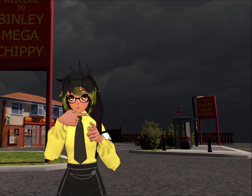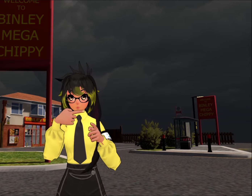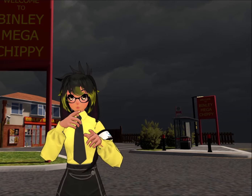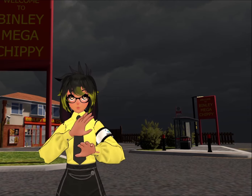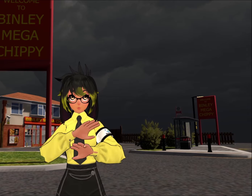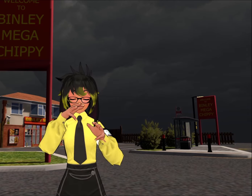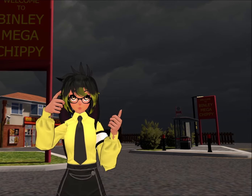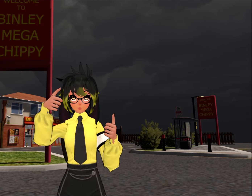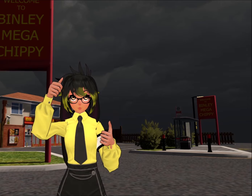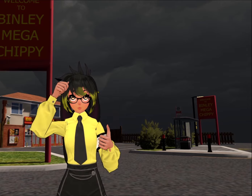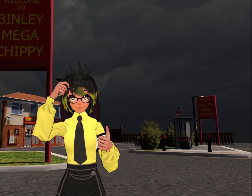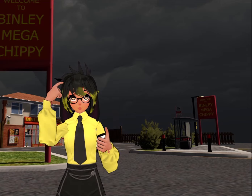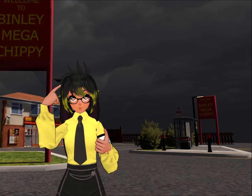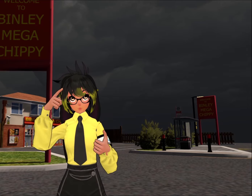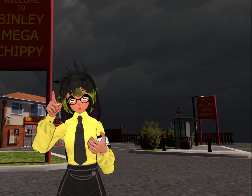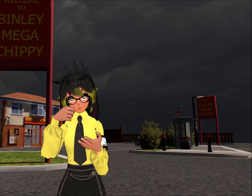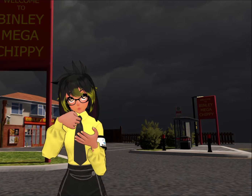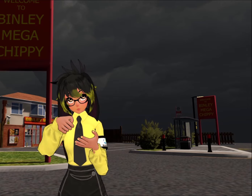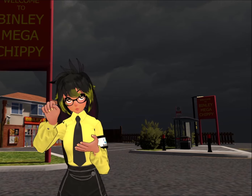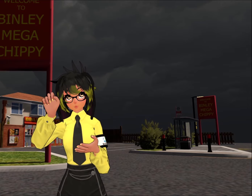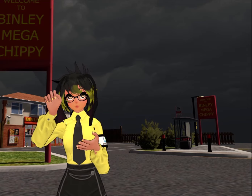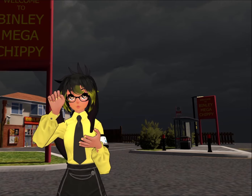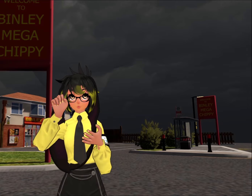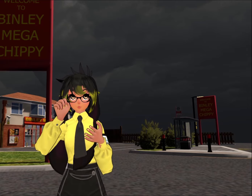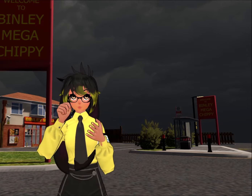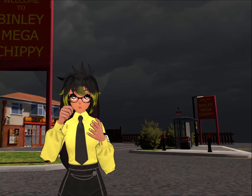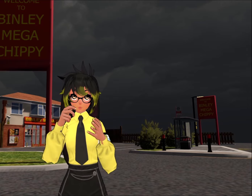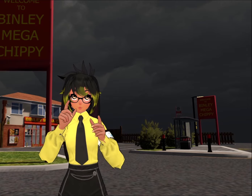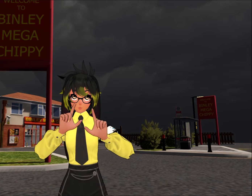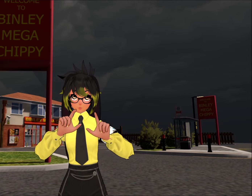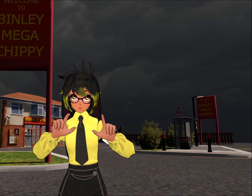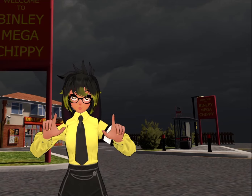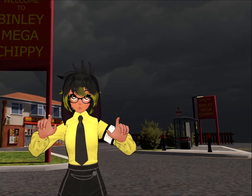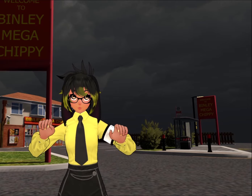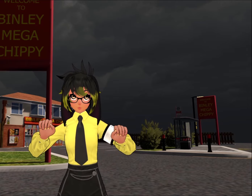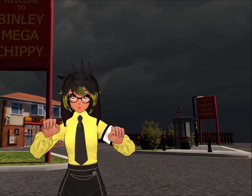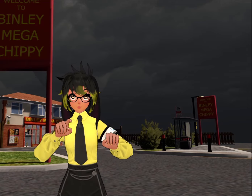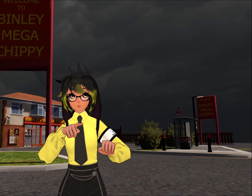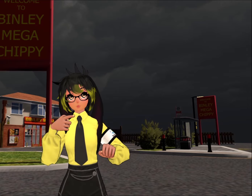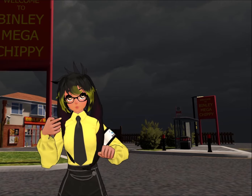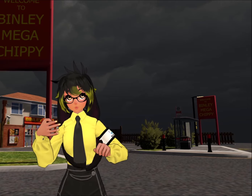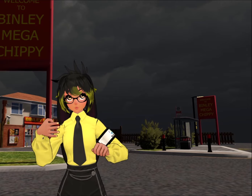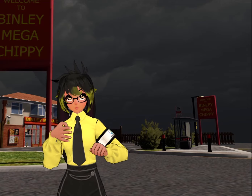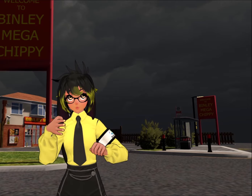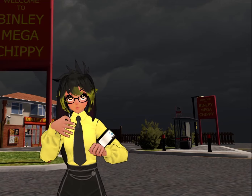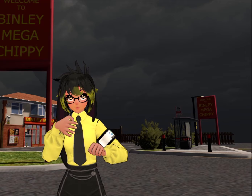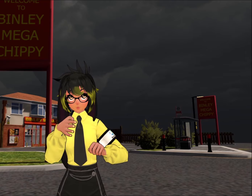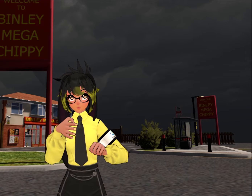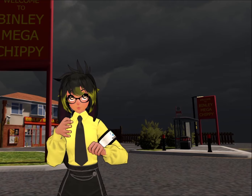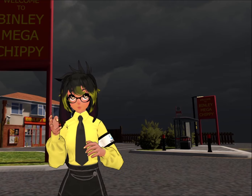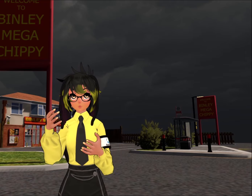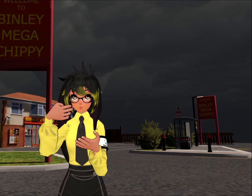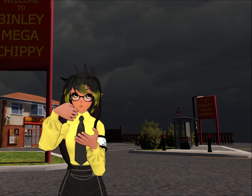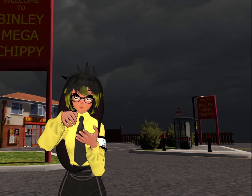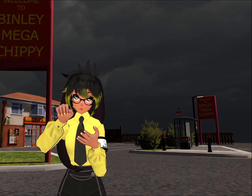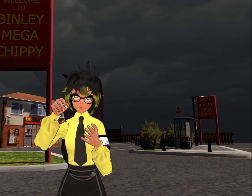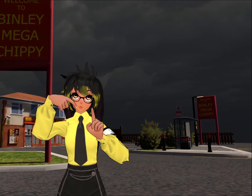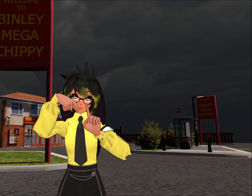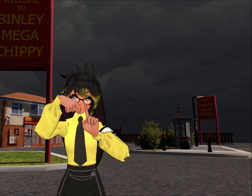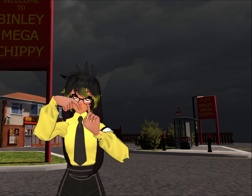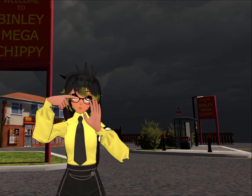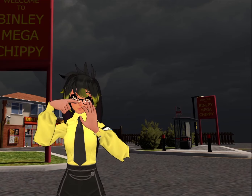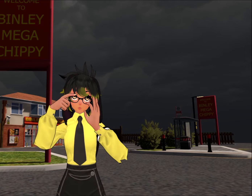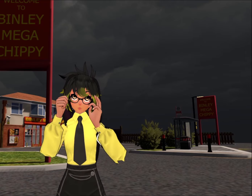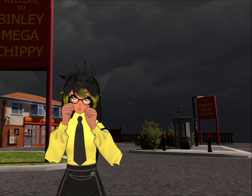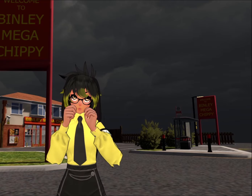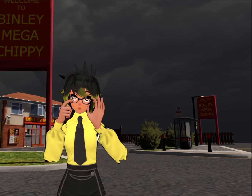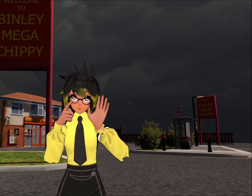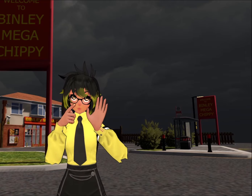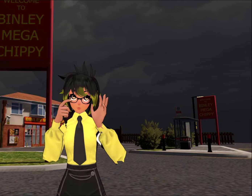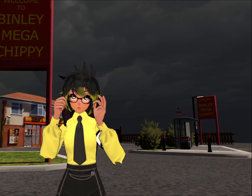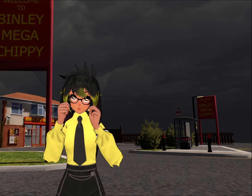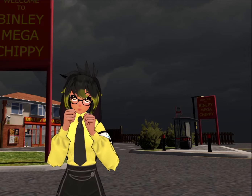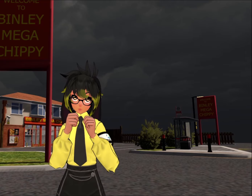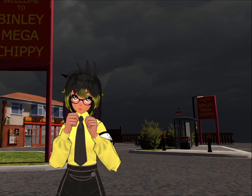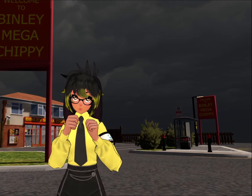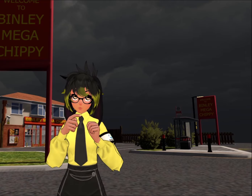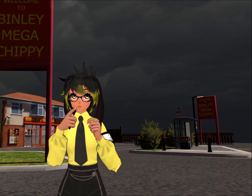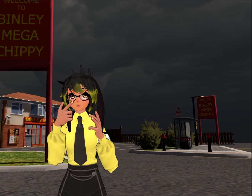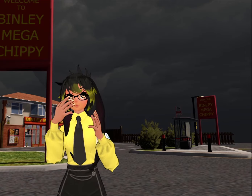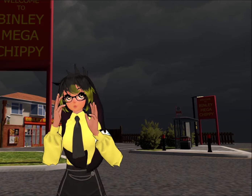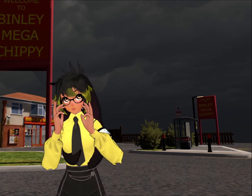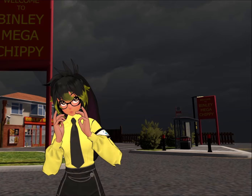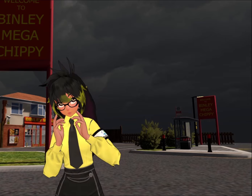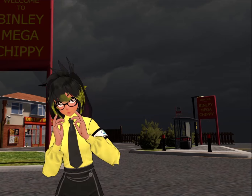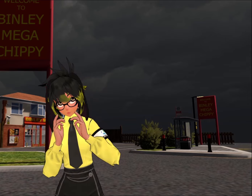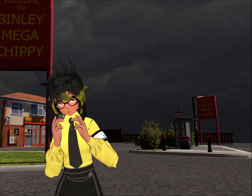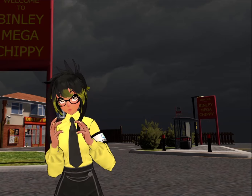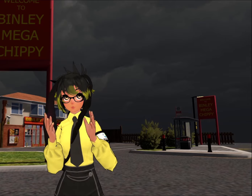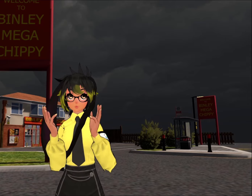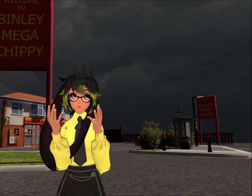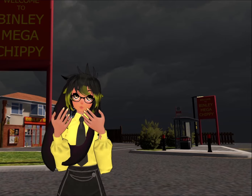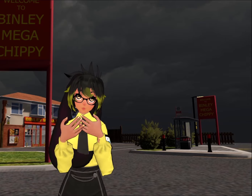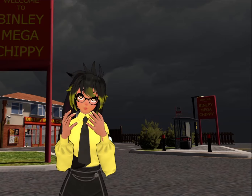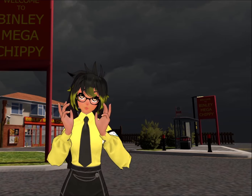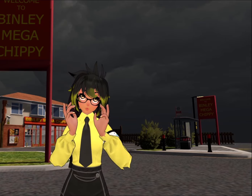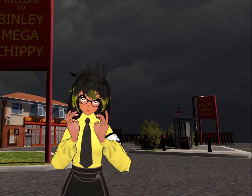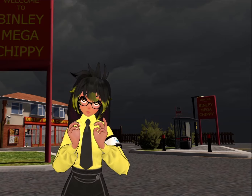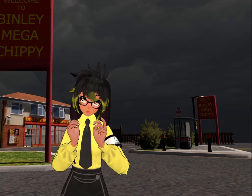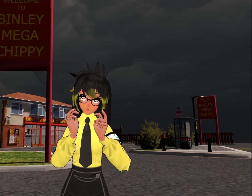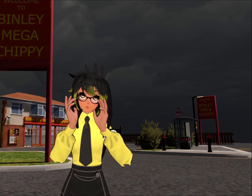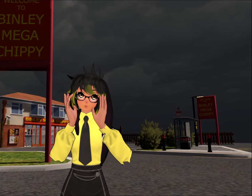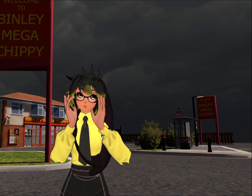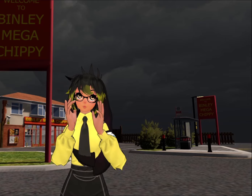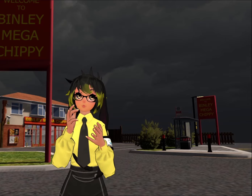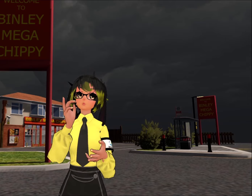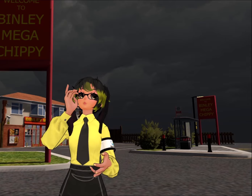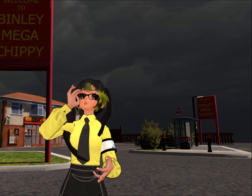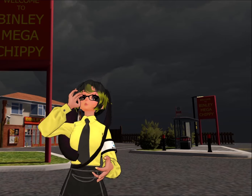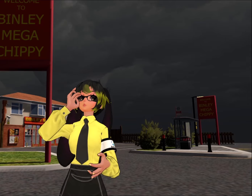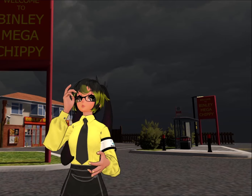England is well known for selling chips and fish. They also sell kebabs, burgers, and soft drinks